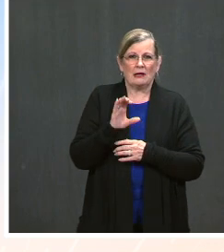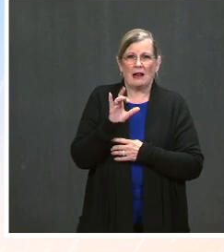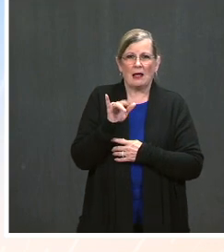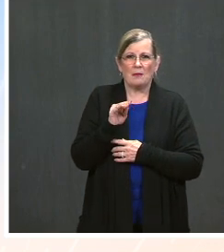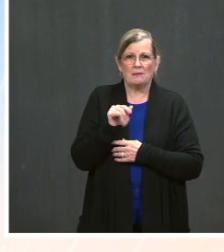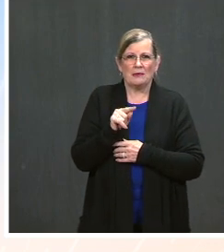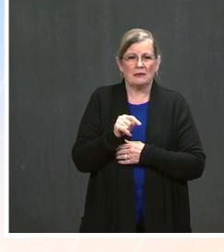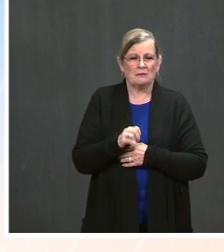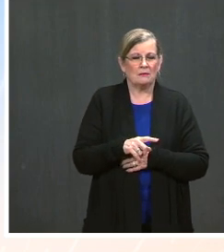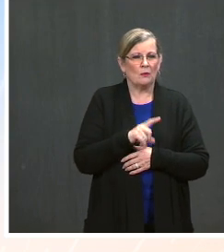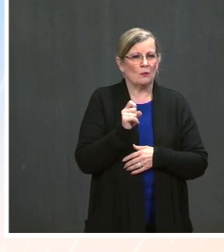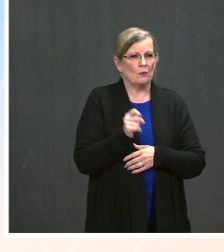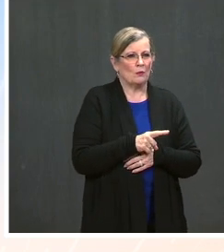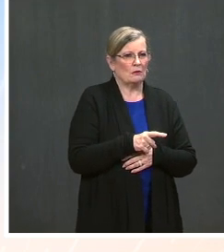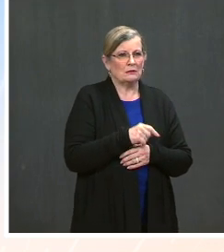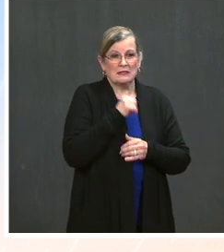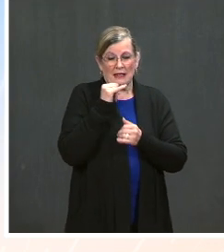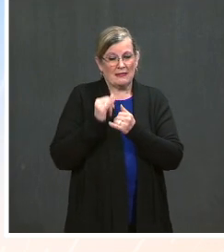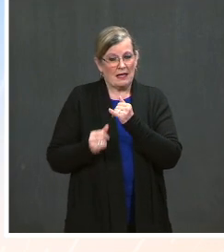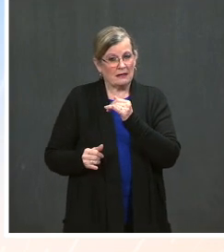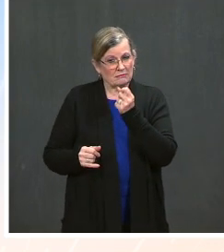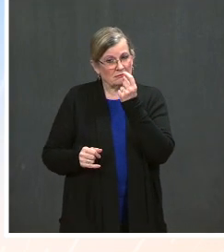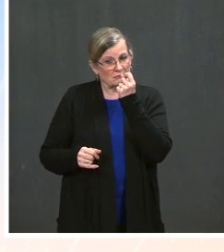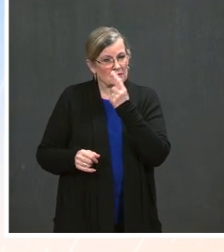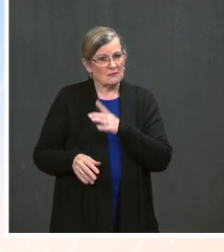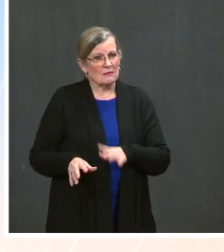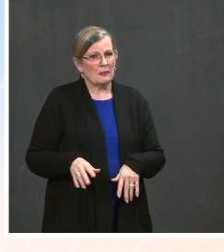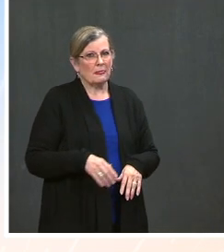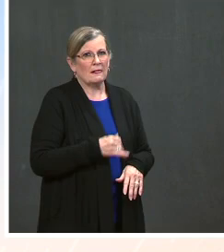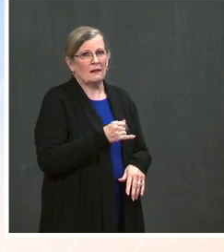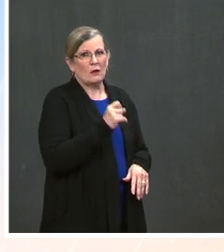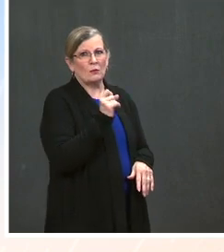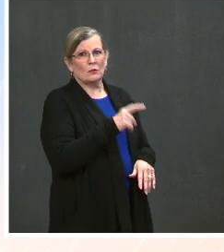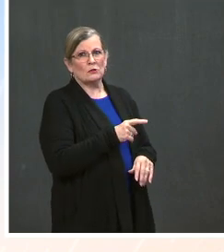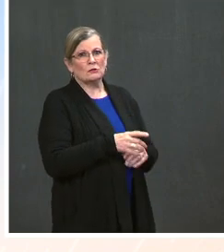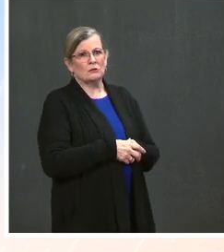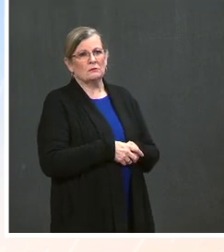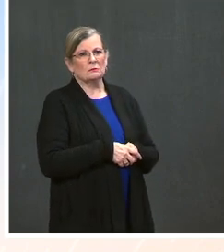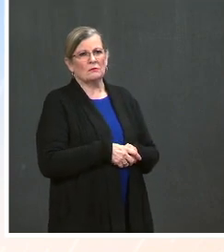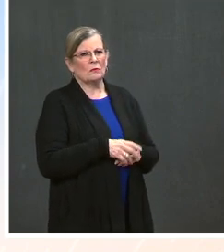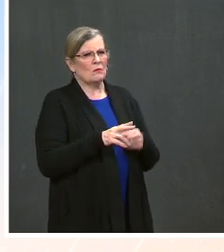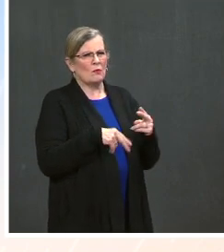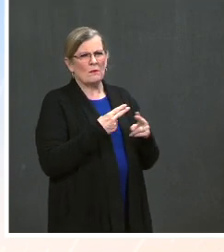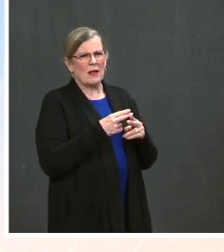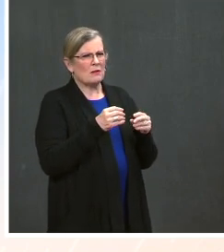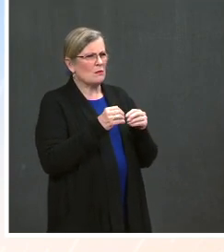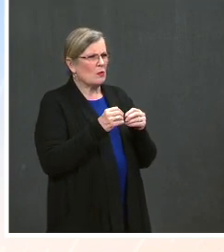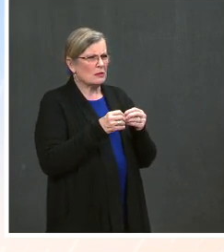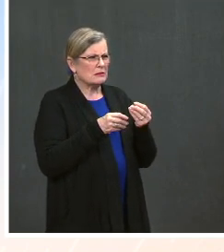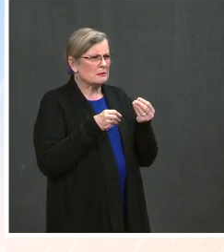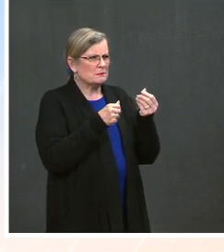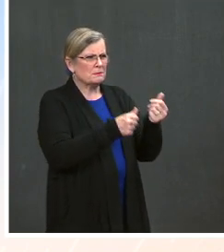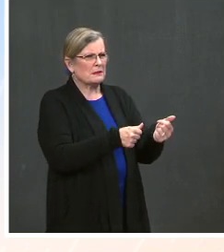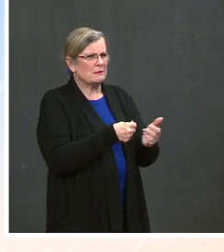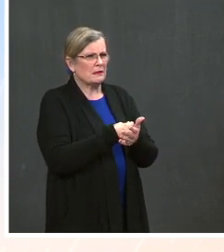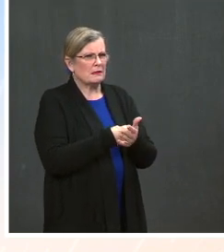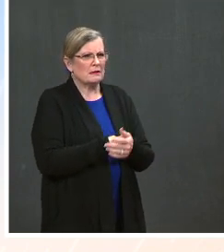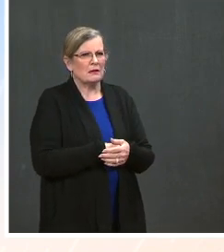perhaps in terms of addressing some of this with more spending? Ms. Psaki: I expect we'll continue to work on solutions and options